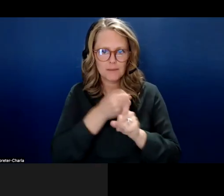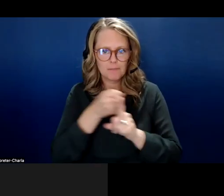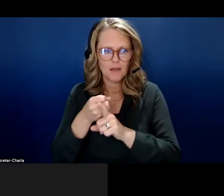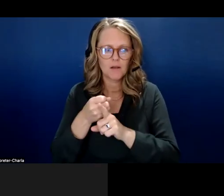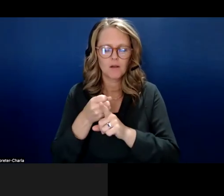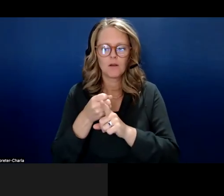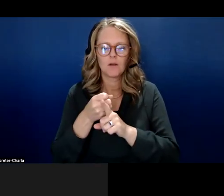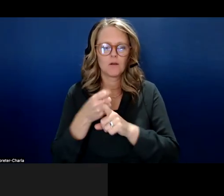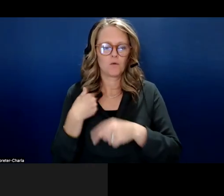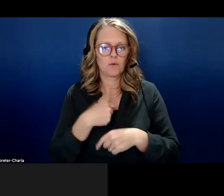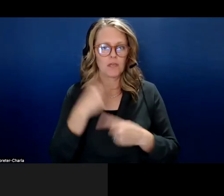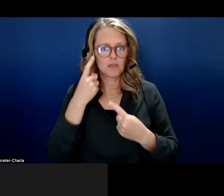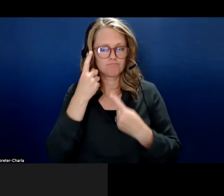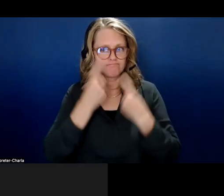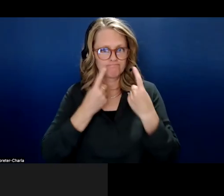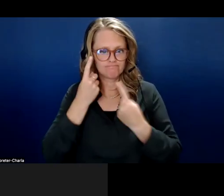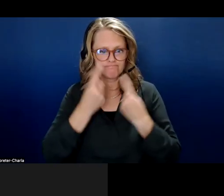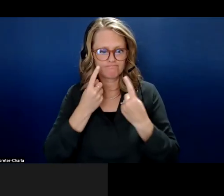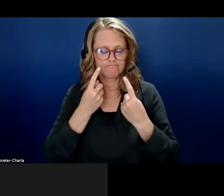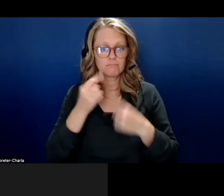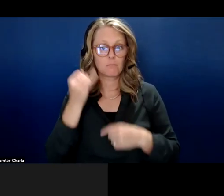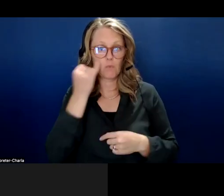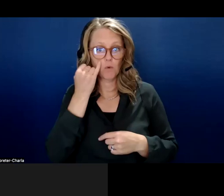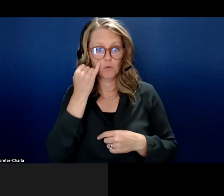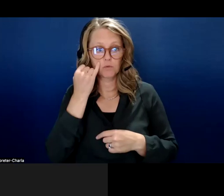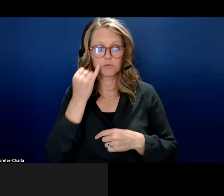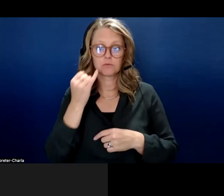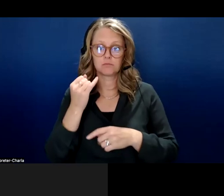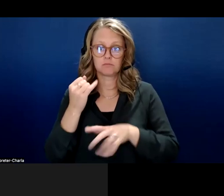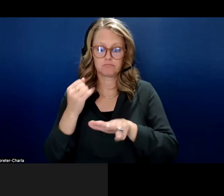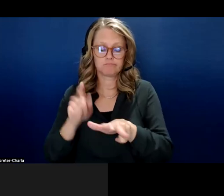of having a bus only lane versus a non-bus only lane.